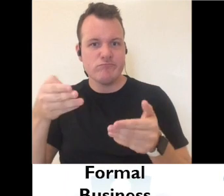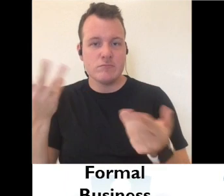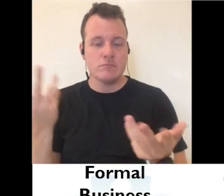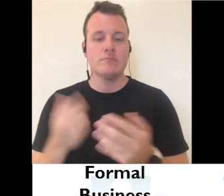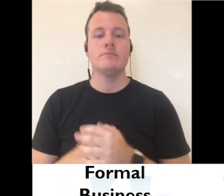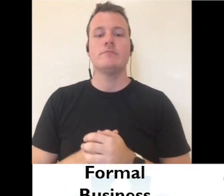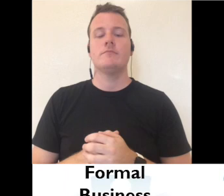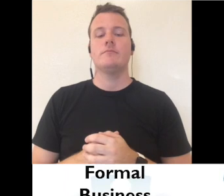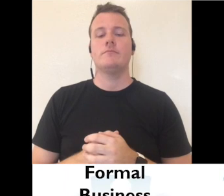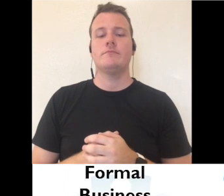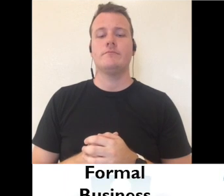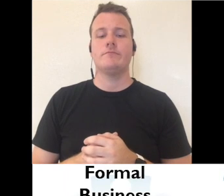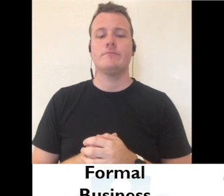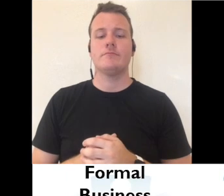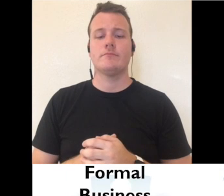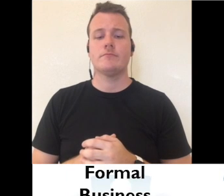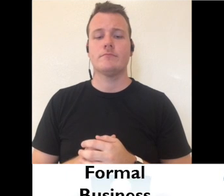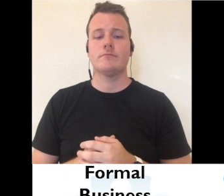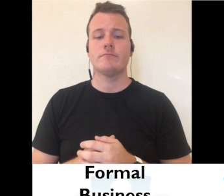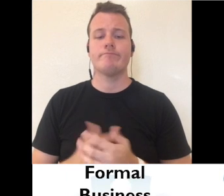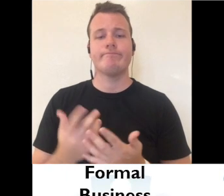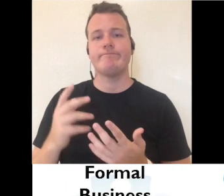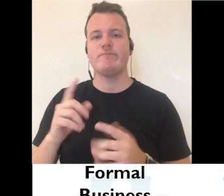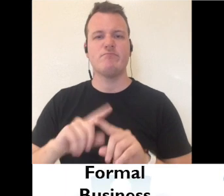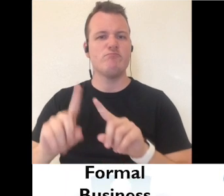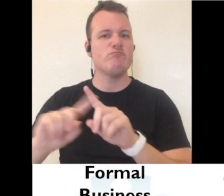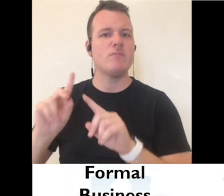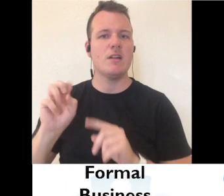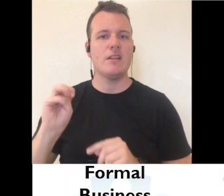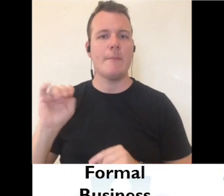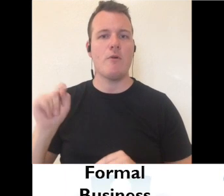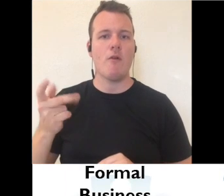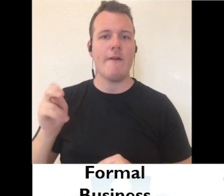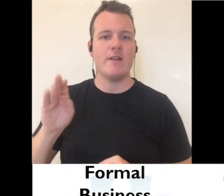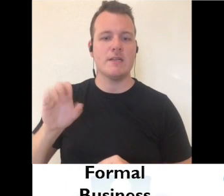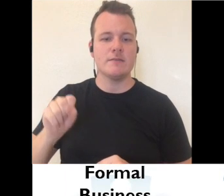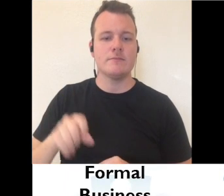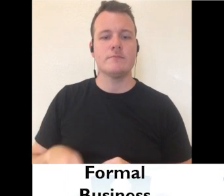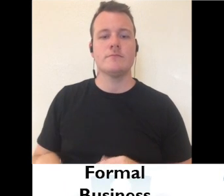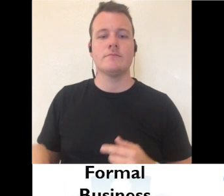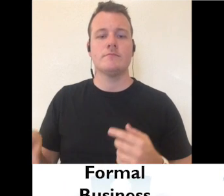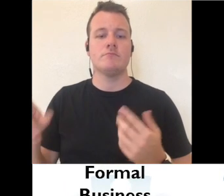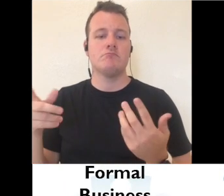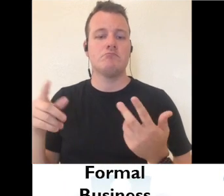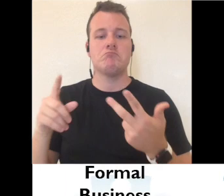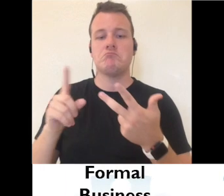demographics also. Psychographics would be the value systems, and behavioral